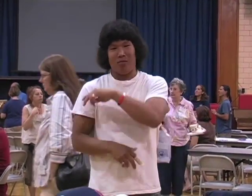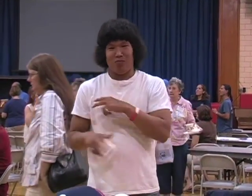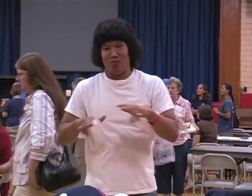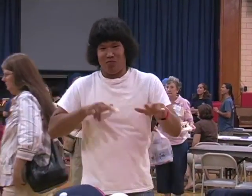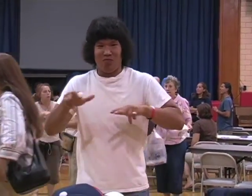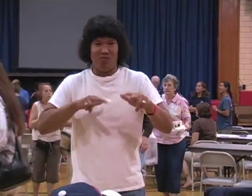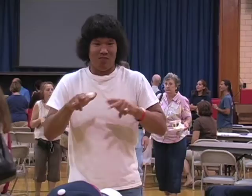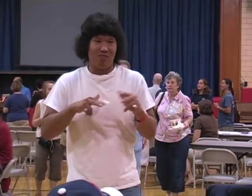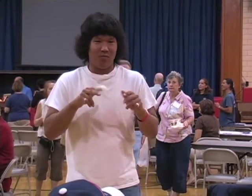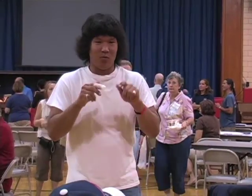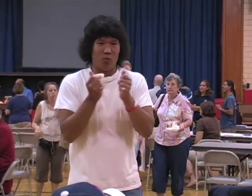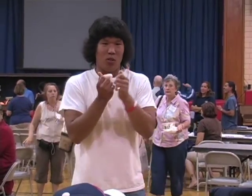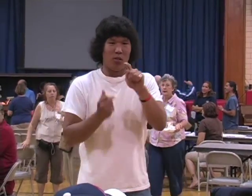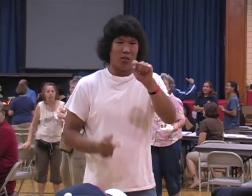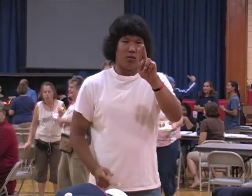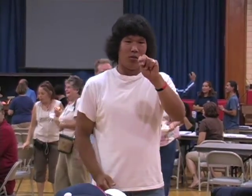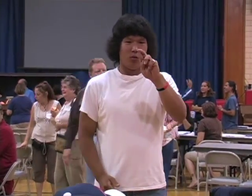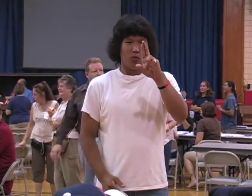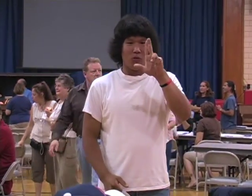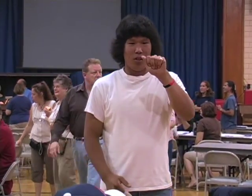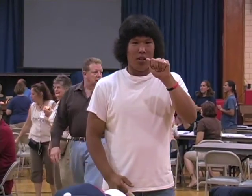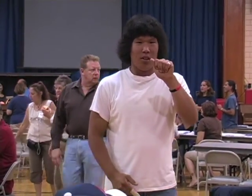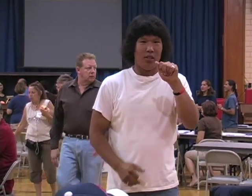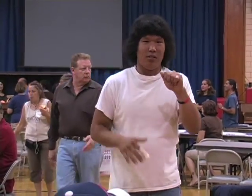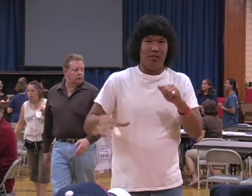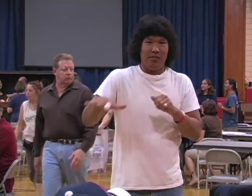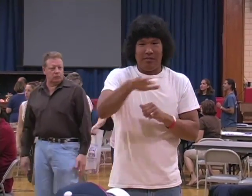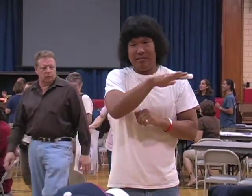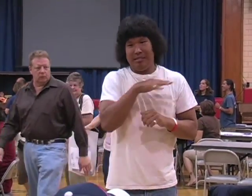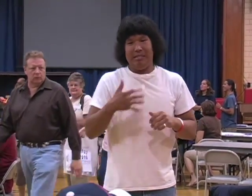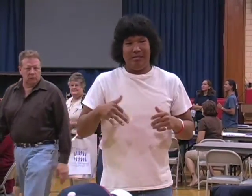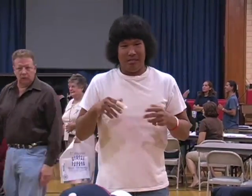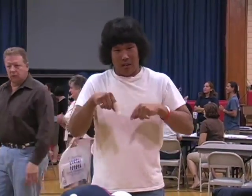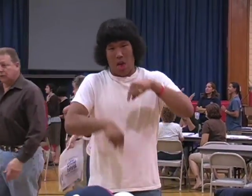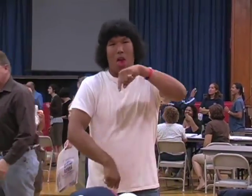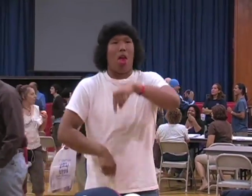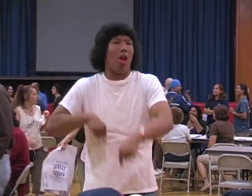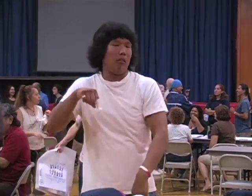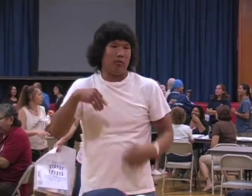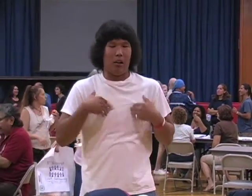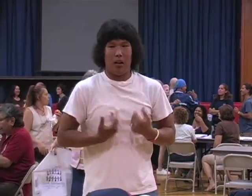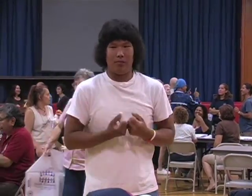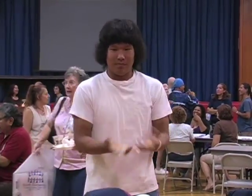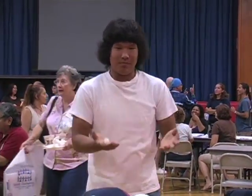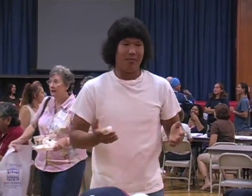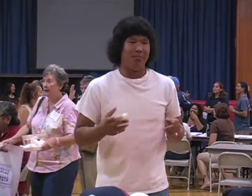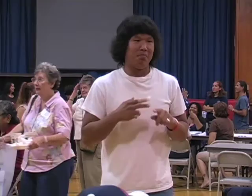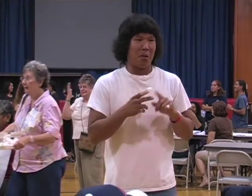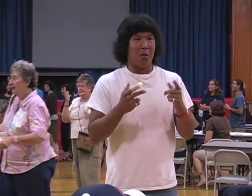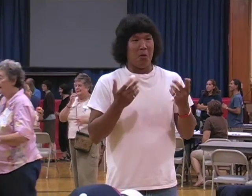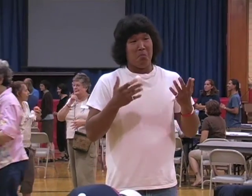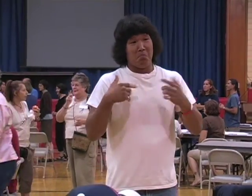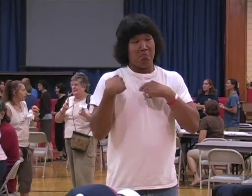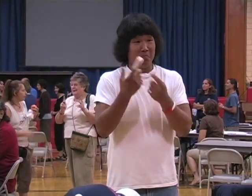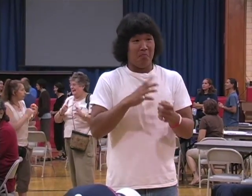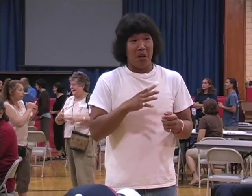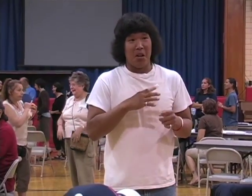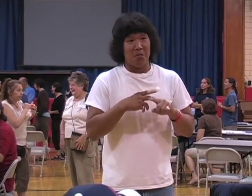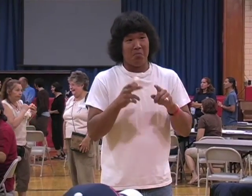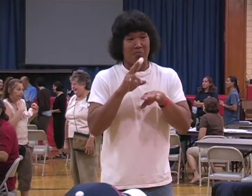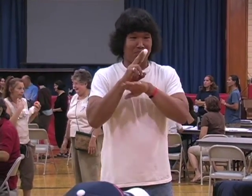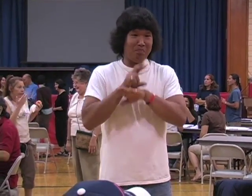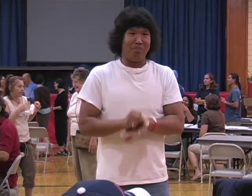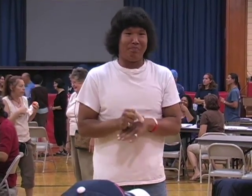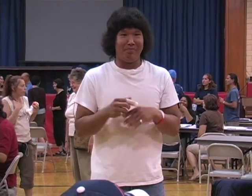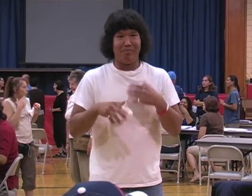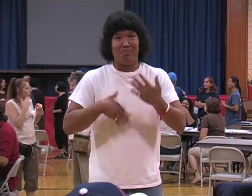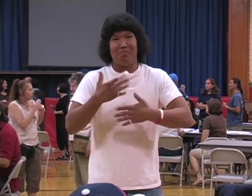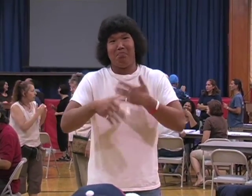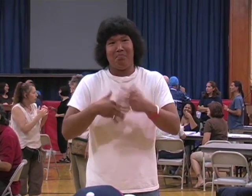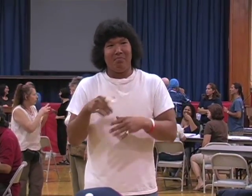I walked down the Tundra area and it is exhausting to slog through the terrain. But I have been getting used to it.